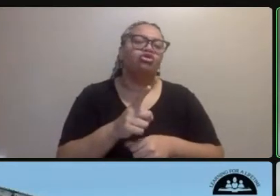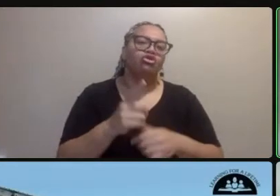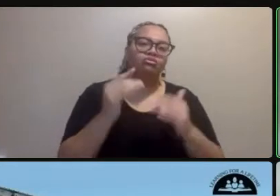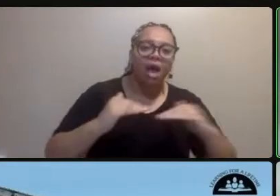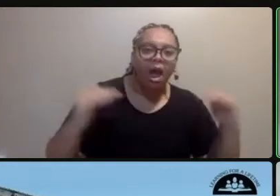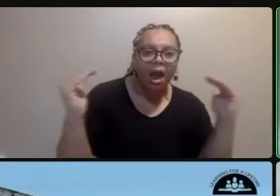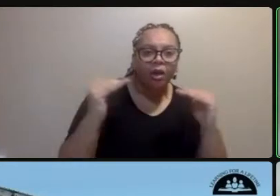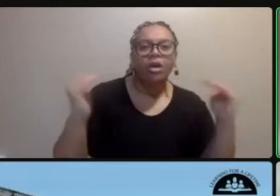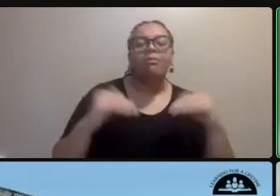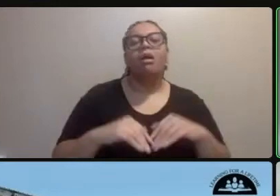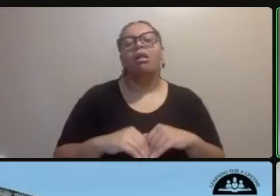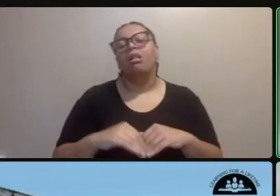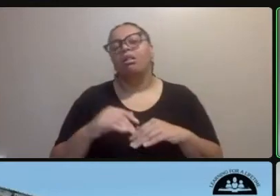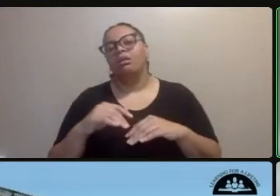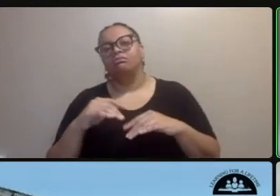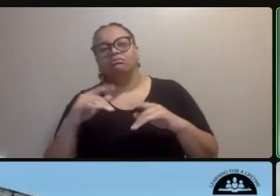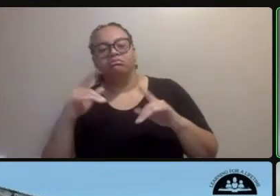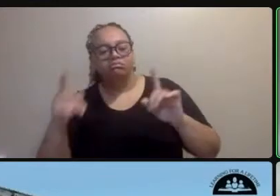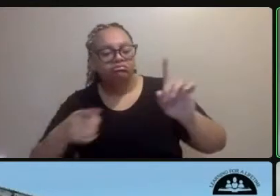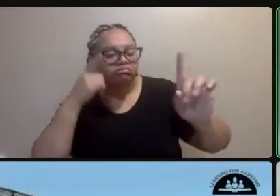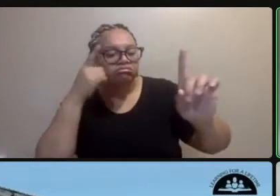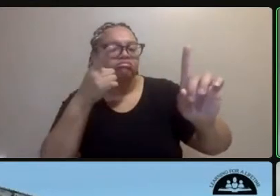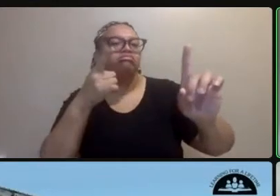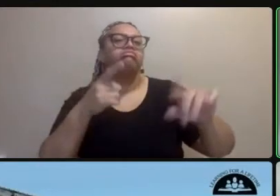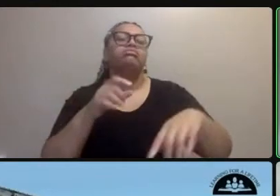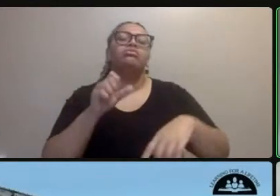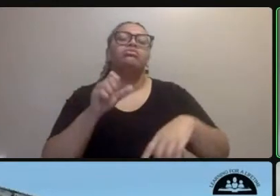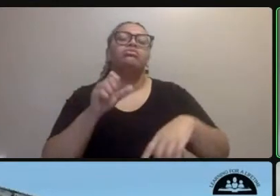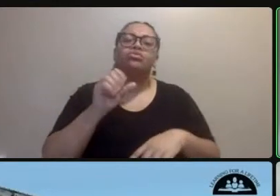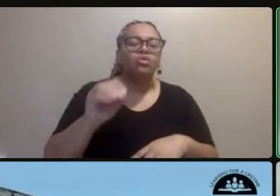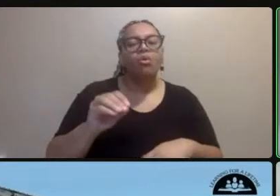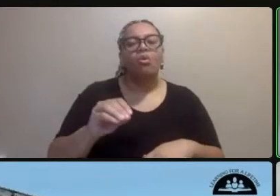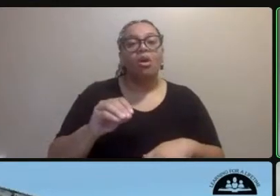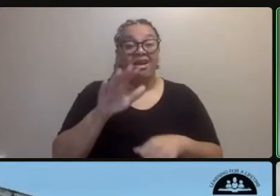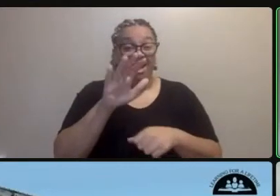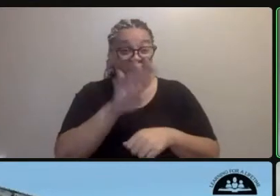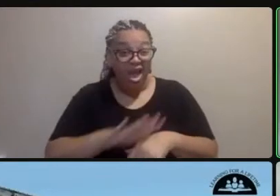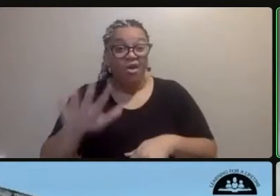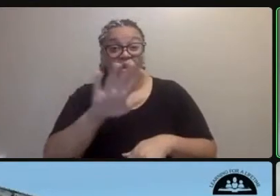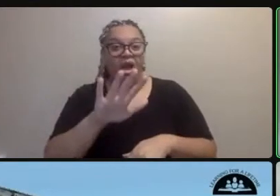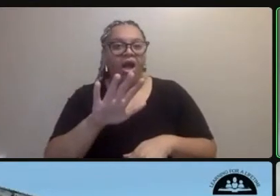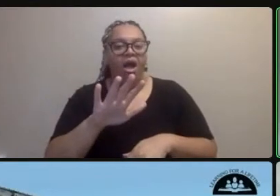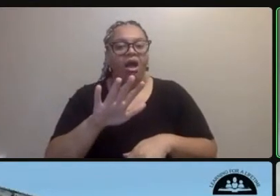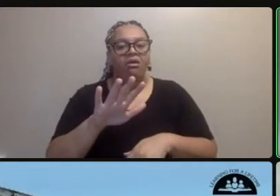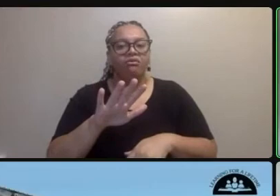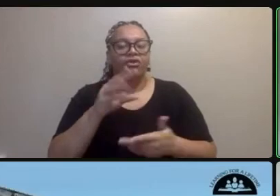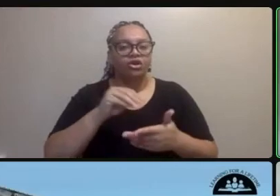USING THAT DEFINE SUCCESS ARE